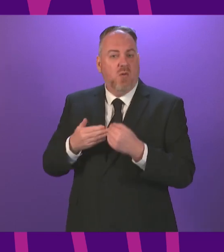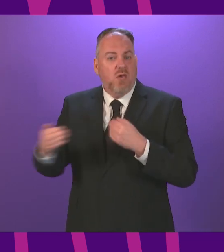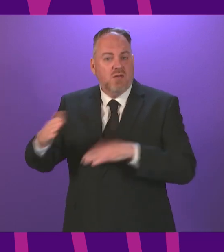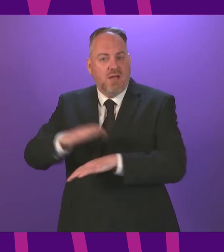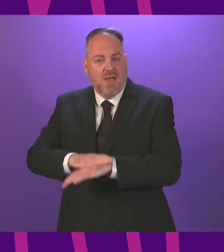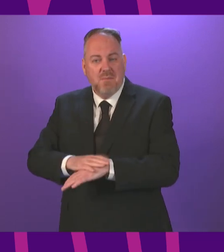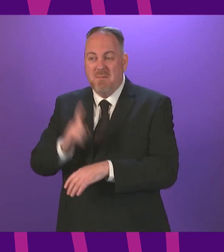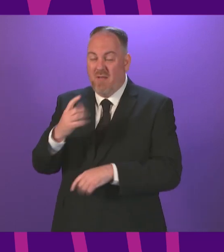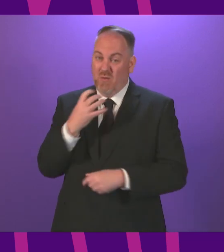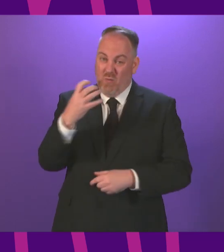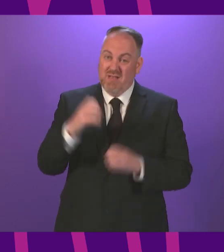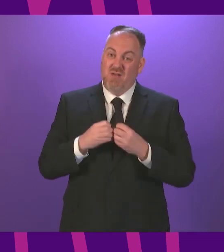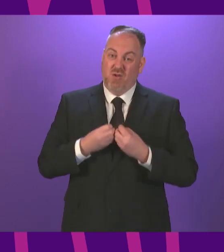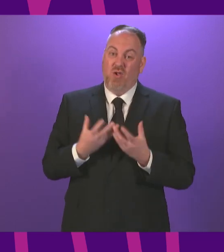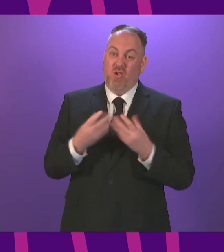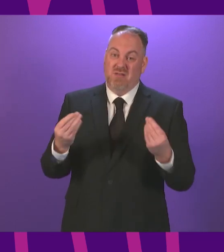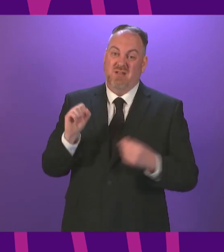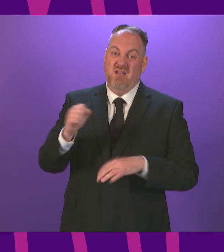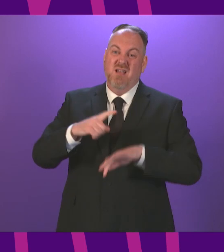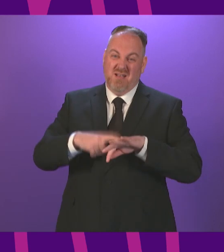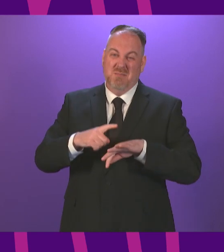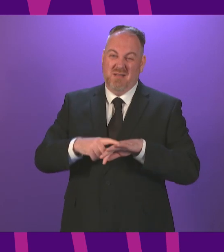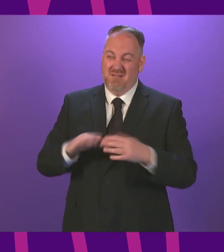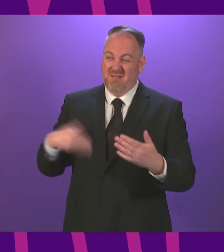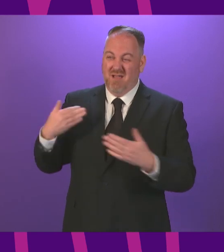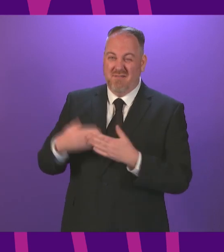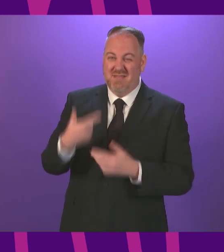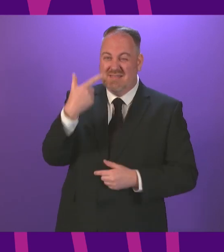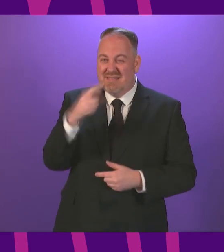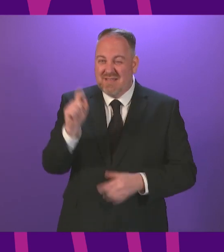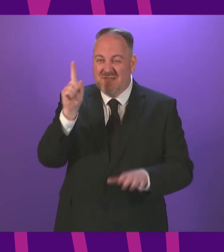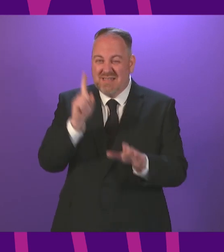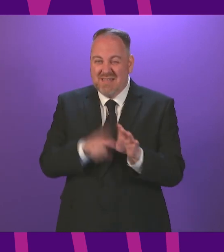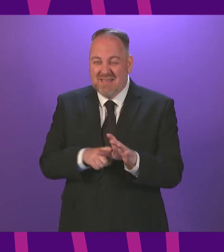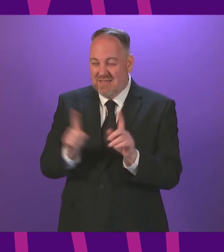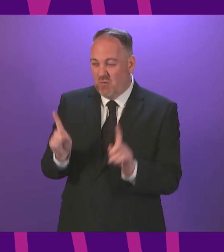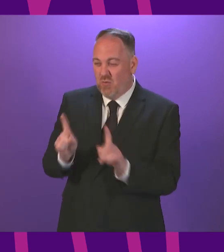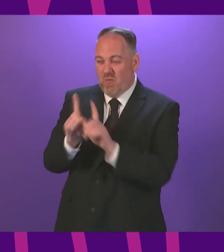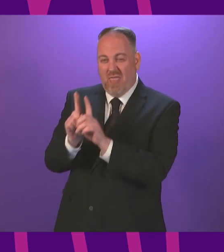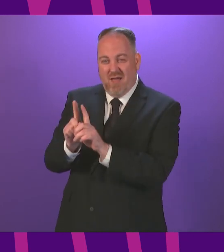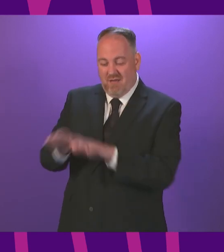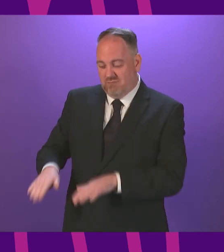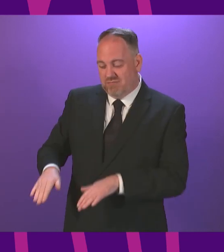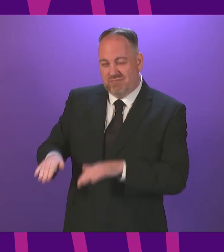her beloved husband after their spending more than 70 years together. I cannot even imagine how